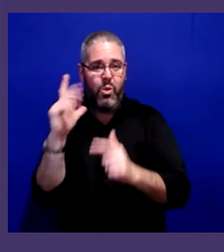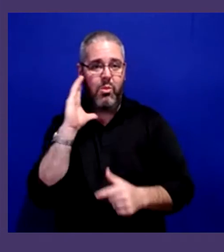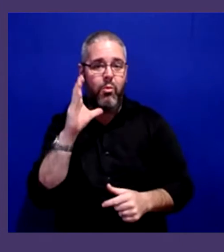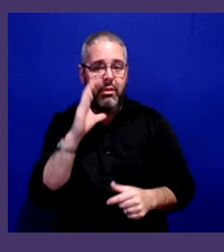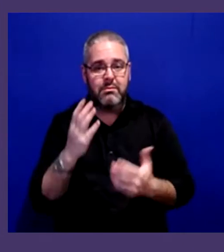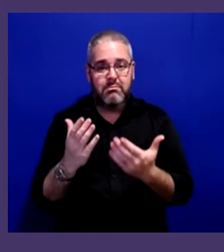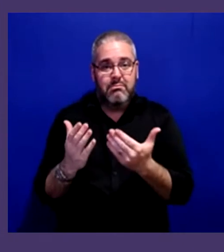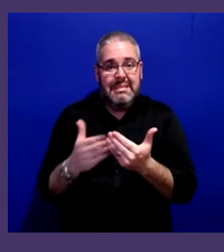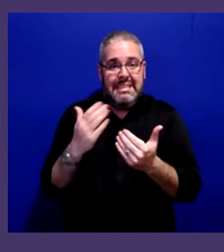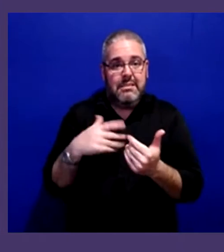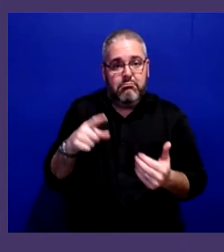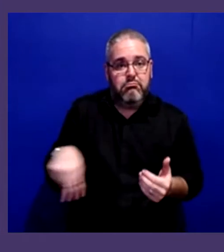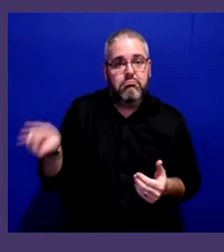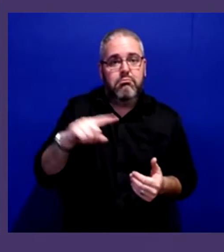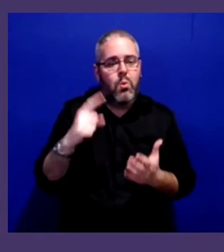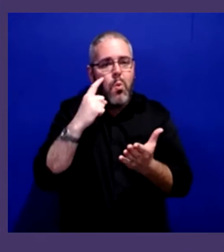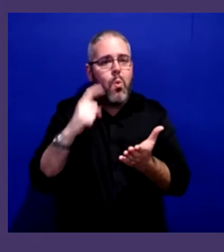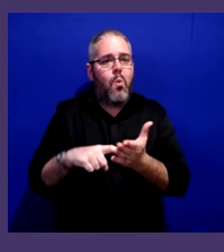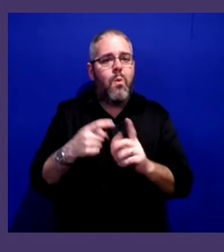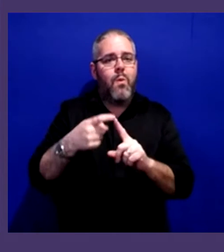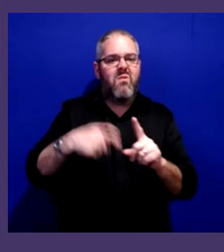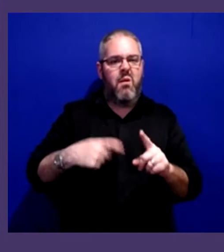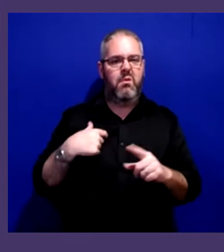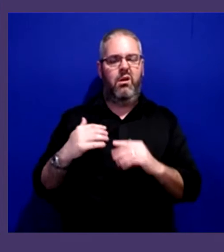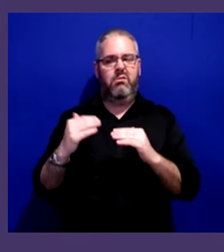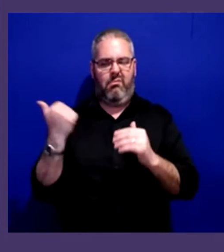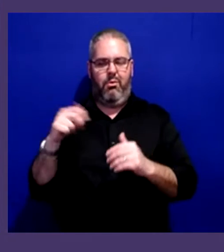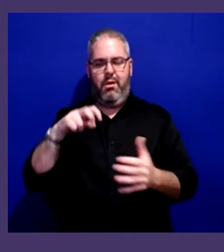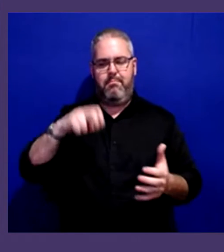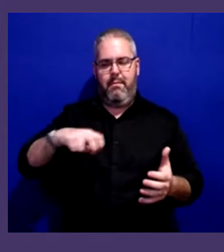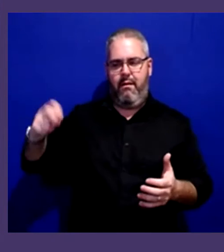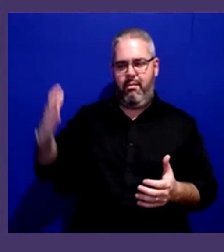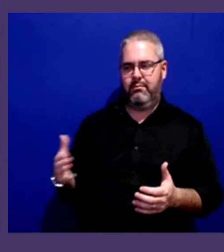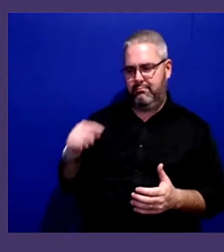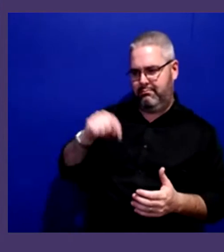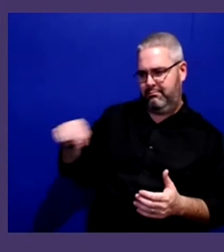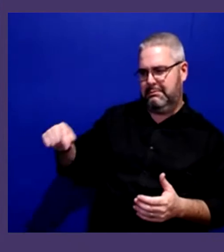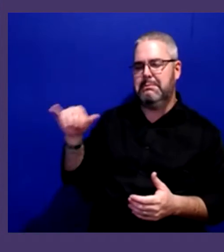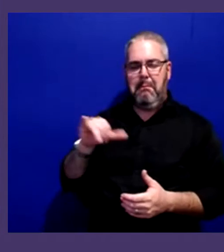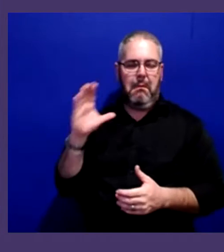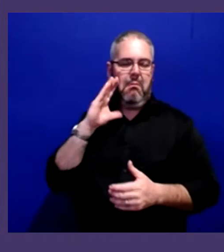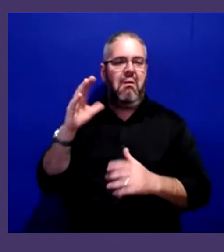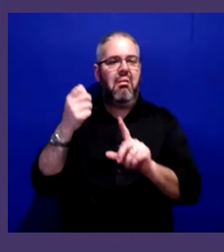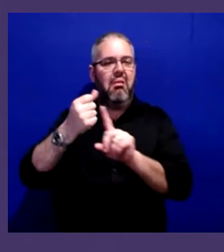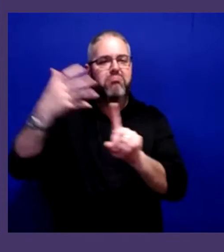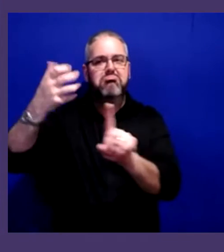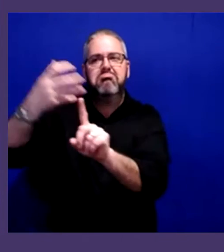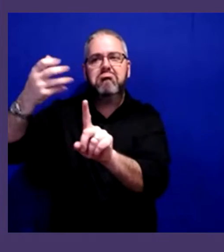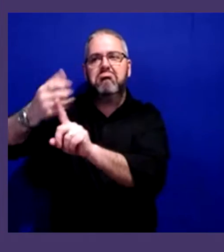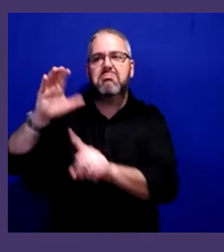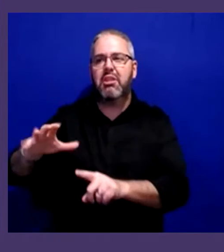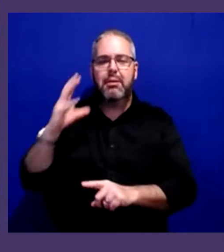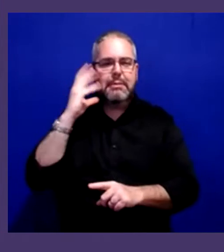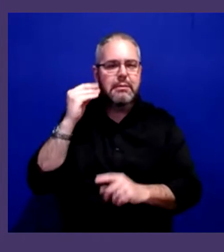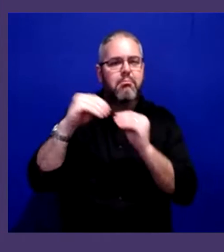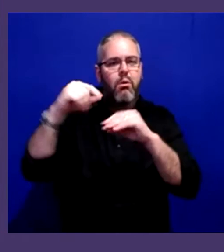and you'll hear from my fellow panelists in just a bit here as to more details in what we're doing.